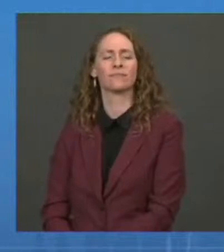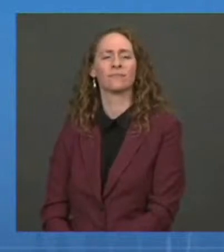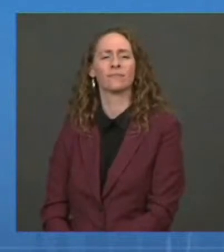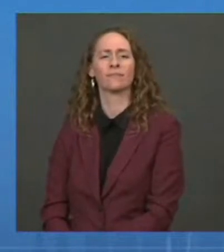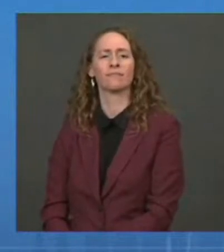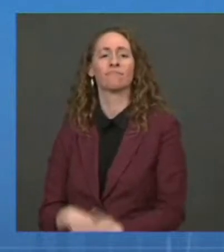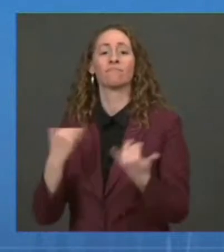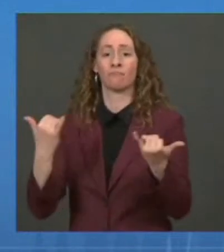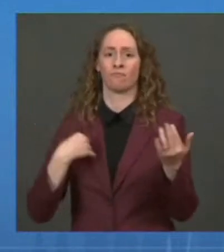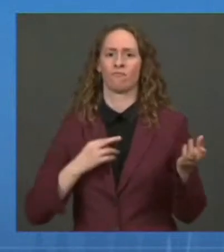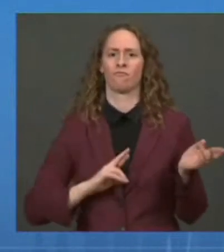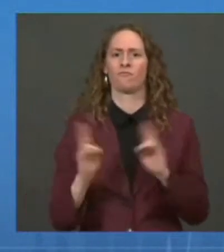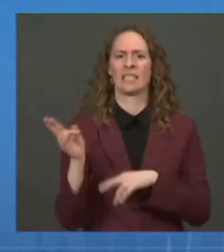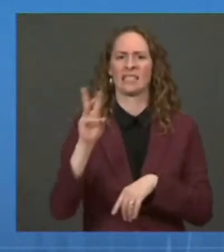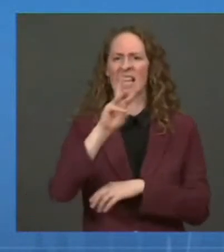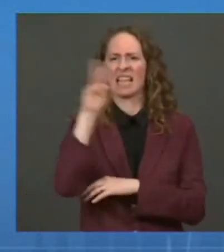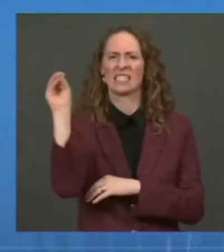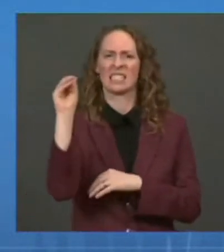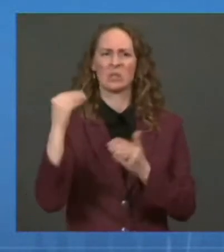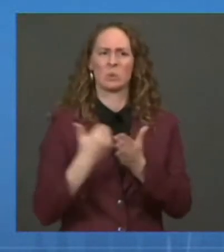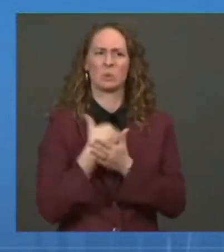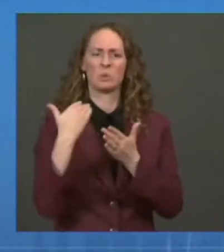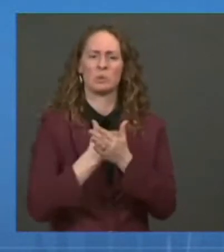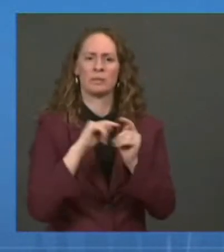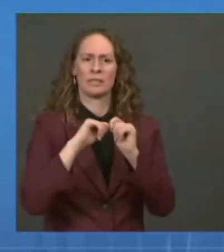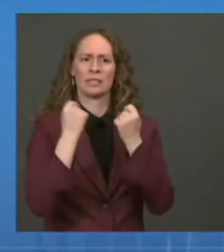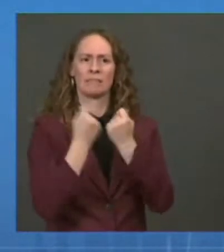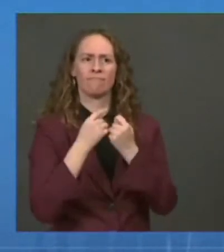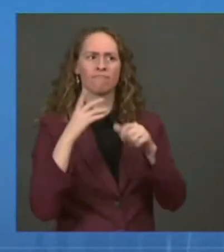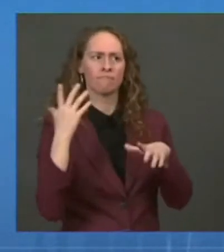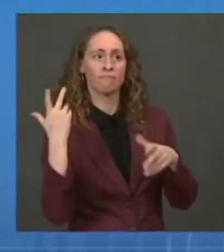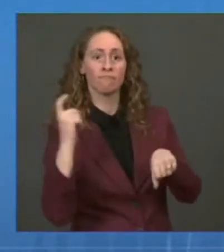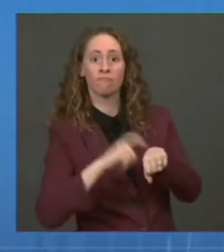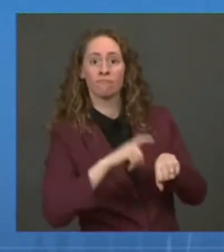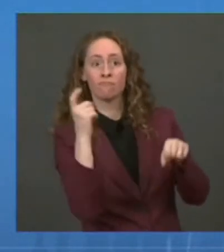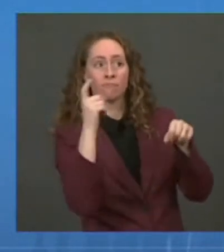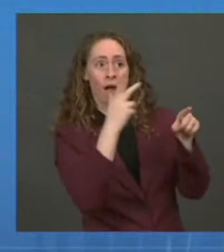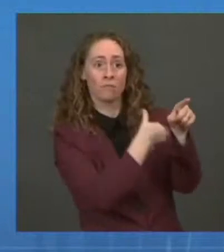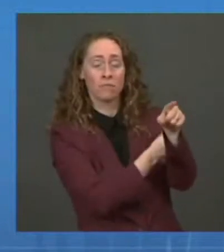CREATE OVER 60 EMERGENCY MEDICAL RESPONSE TEAMS TO ENRE THAT HOSPITALS ACROSS